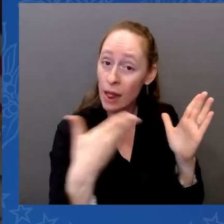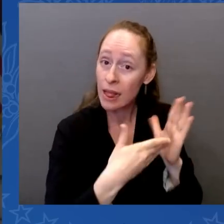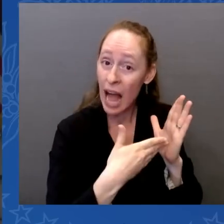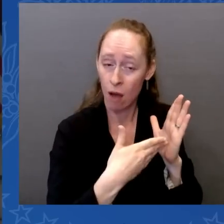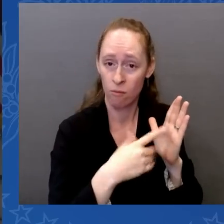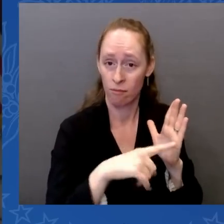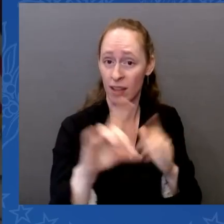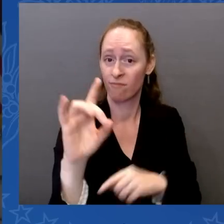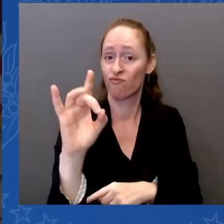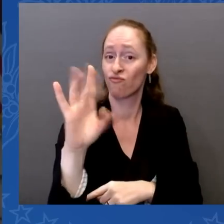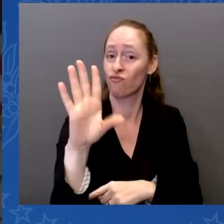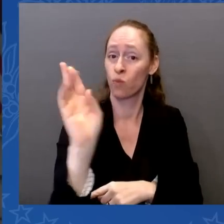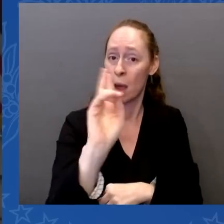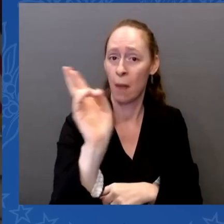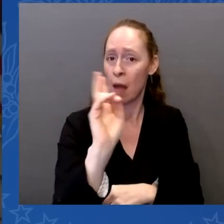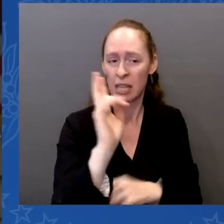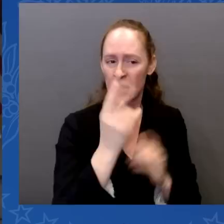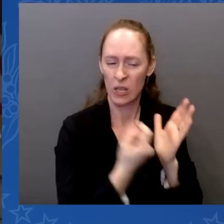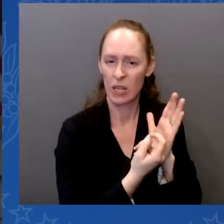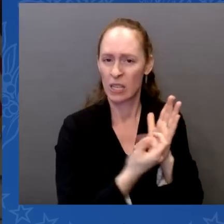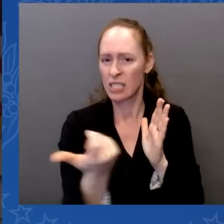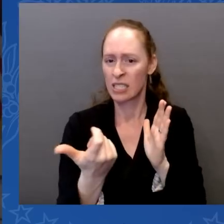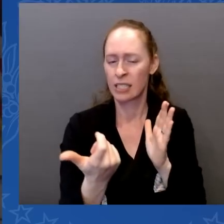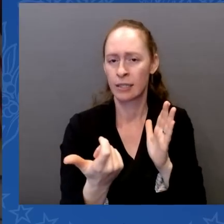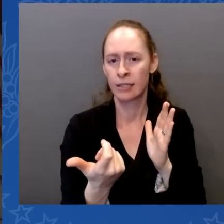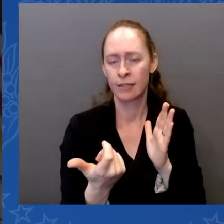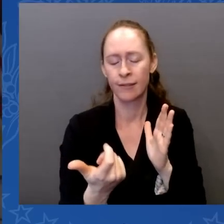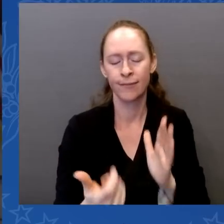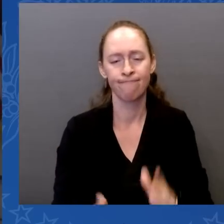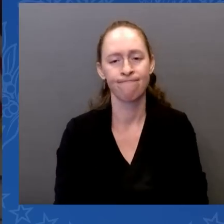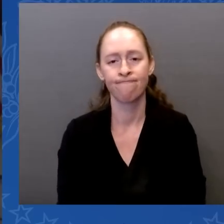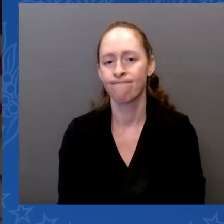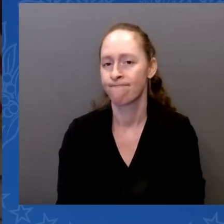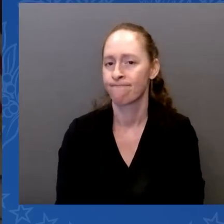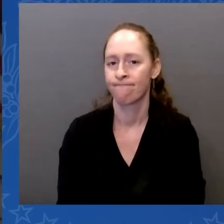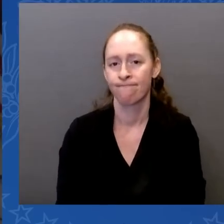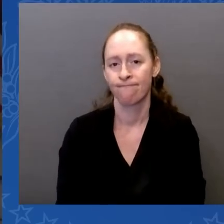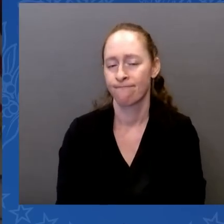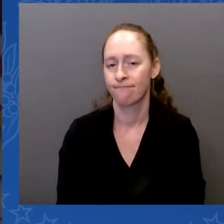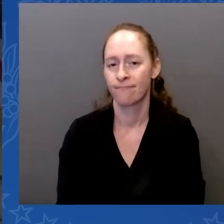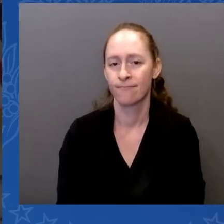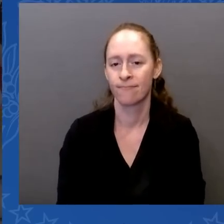It only costs only $10, by the way, to make a bottle of this insulin. Ten bucks.